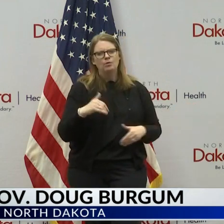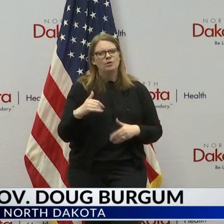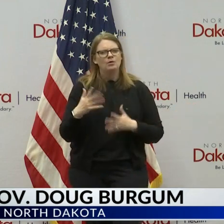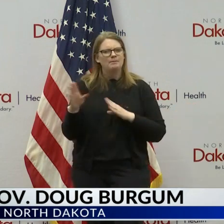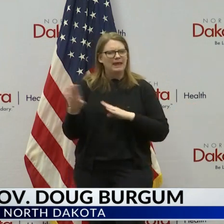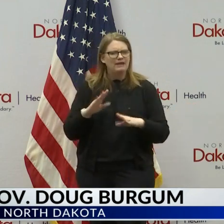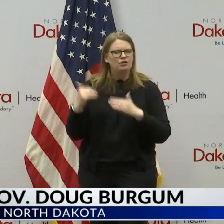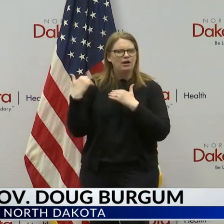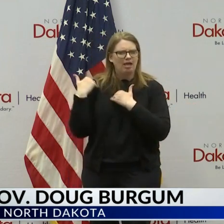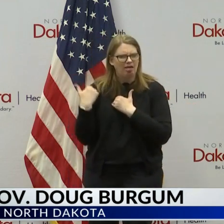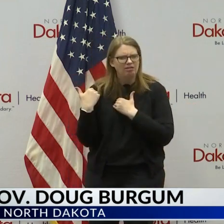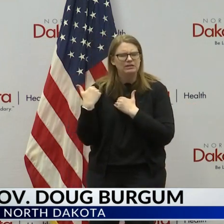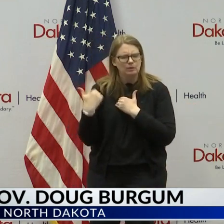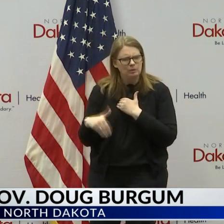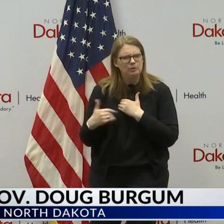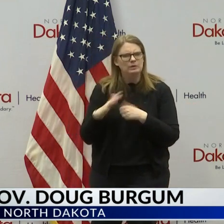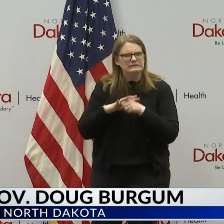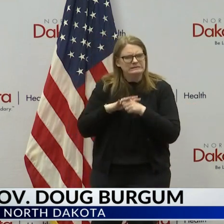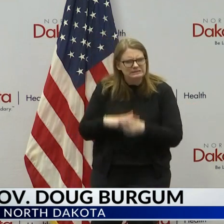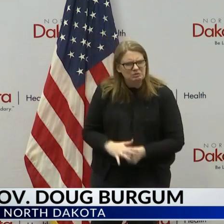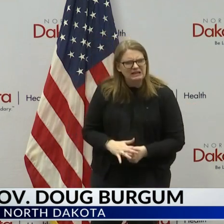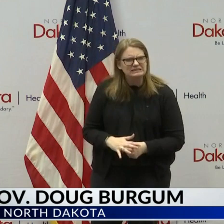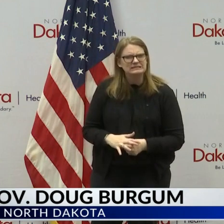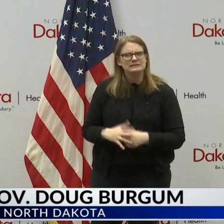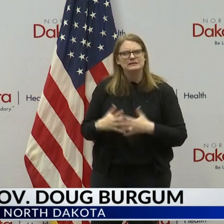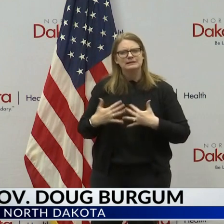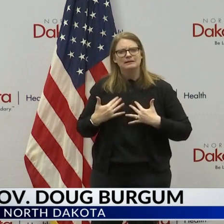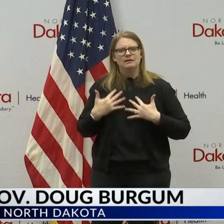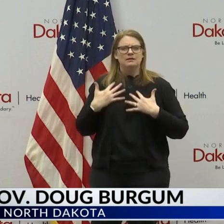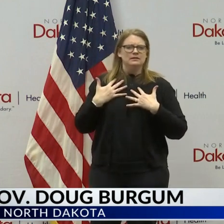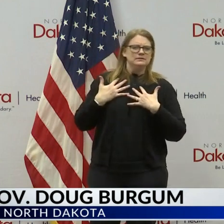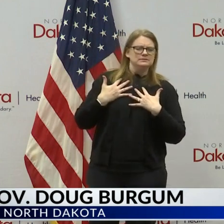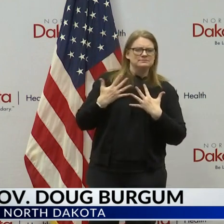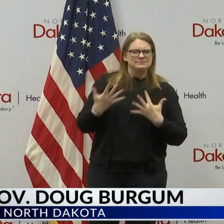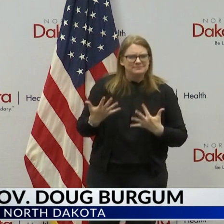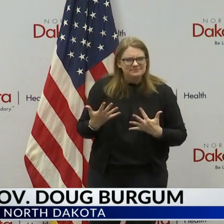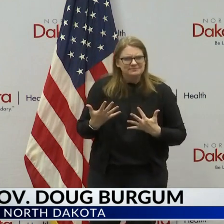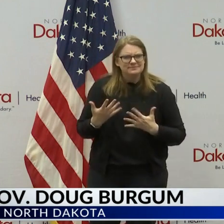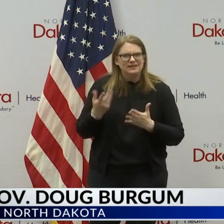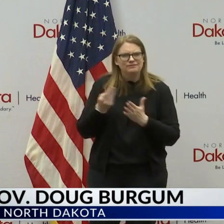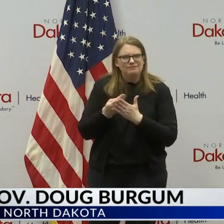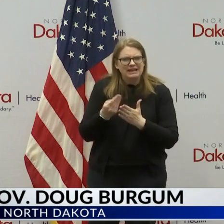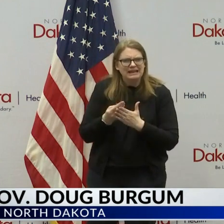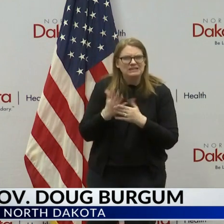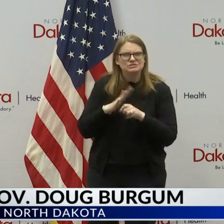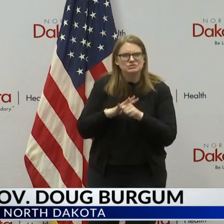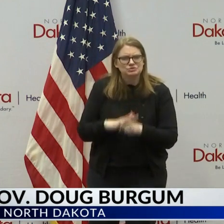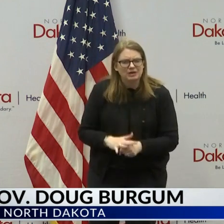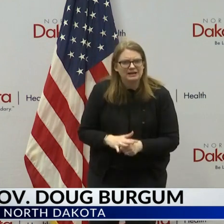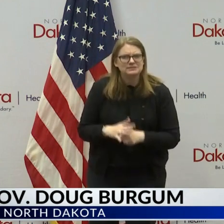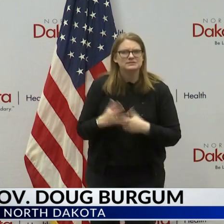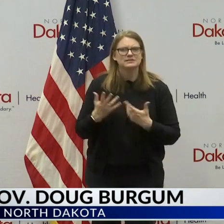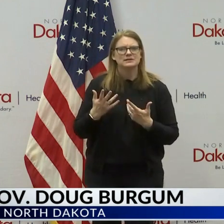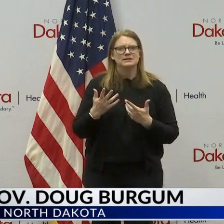ISSUE CALLED THE GLOBAL PANDEMIC. THE BURDEN IS INCREASING